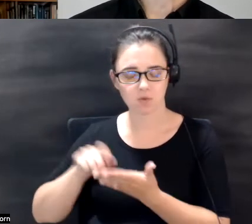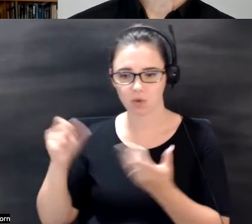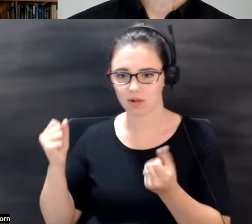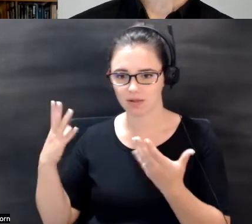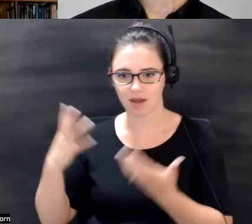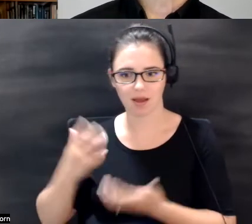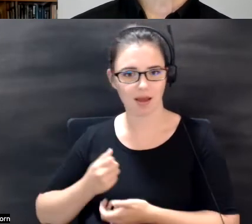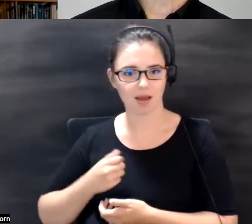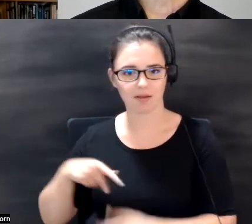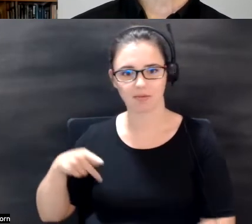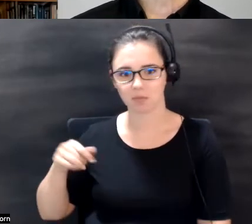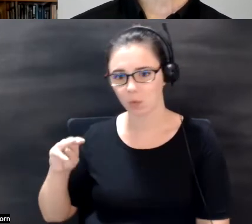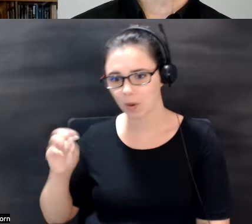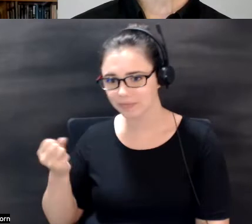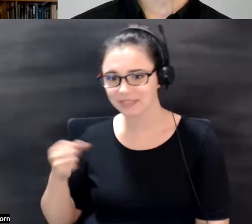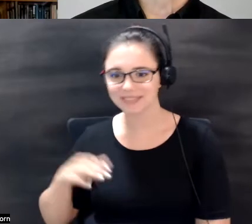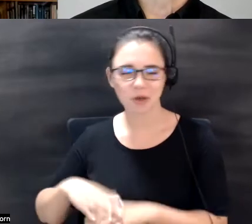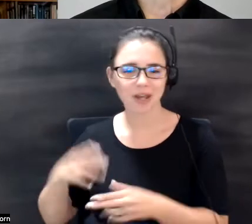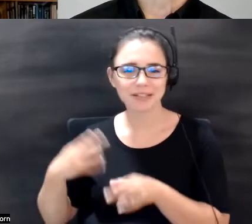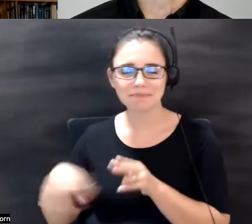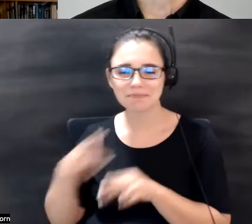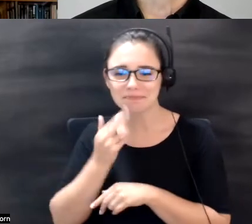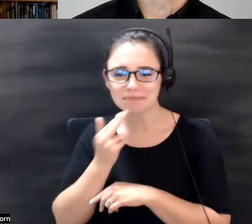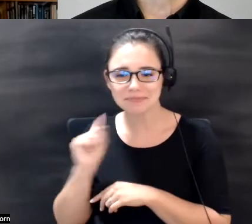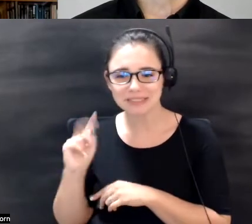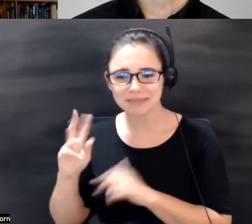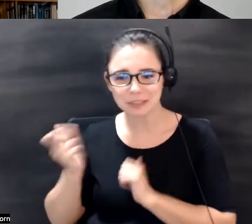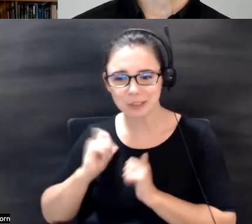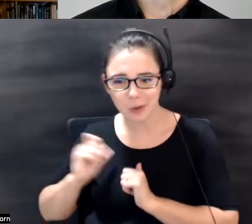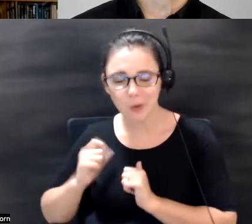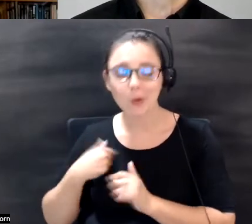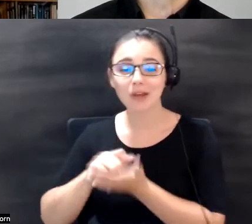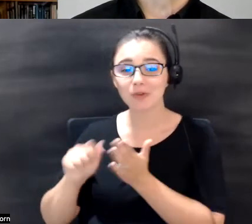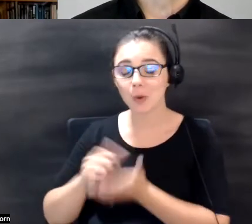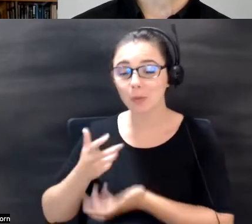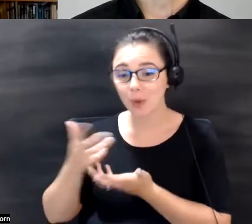If-- I was on a little television show, and I wrote poems for the people who were in it,